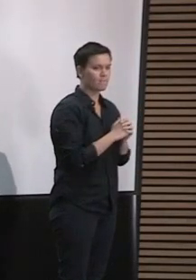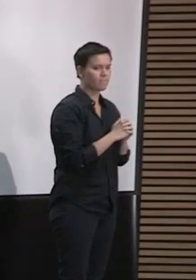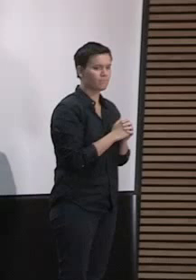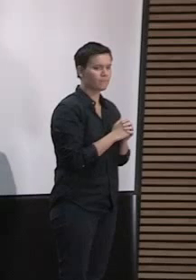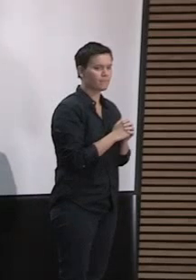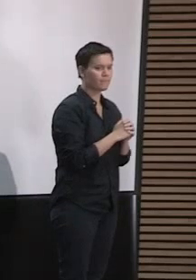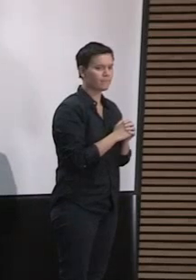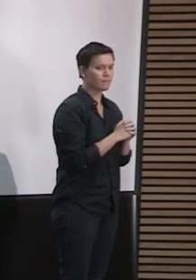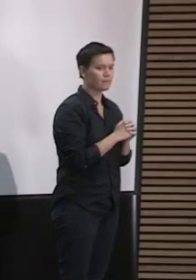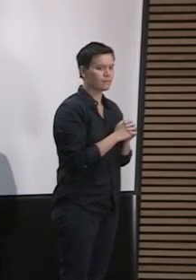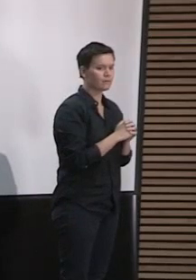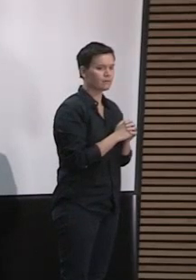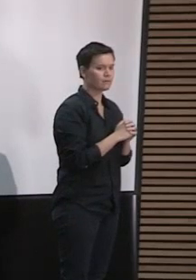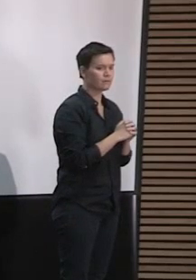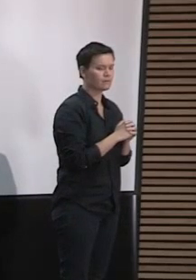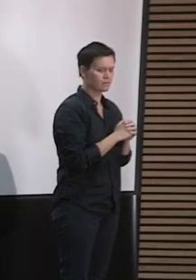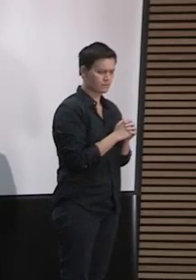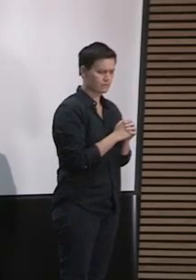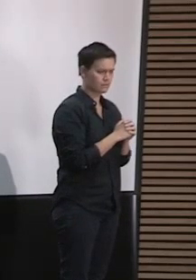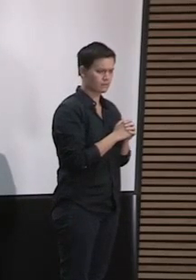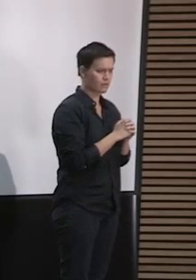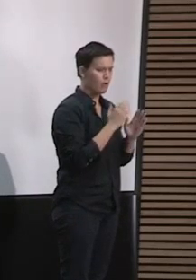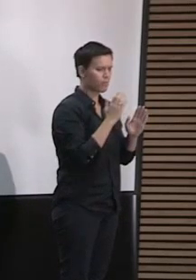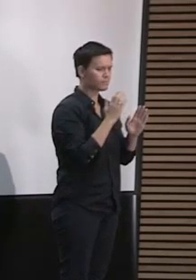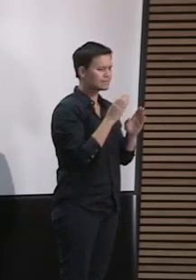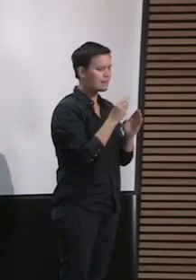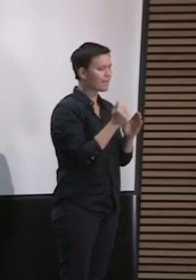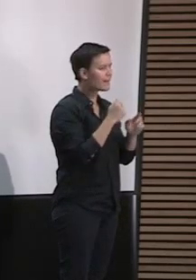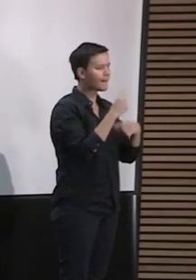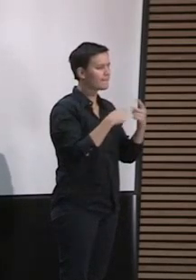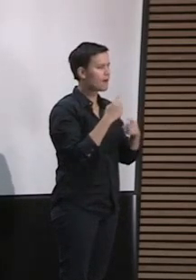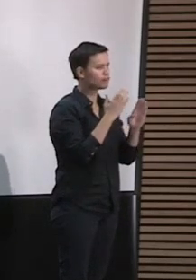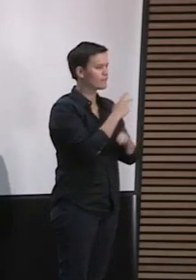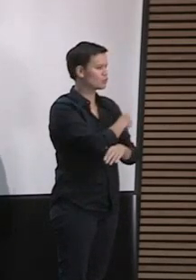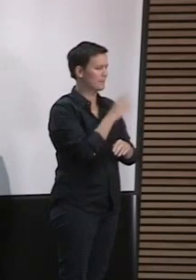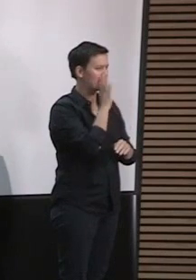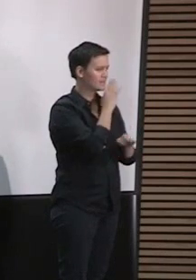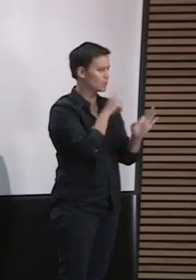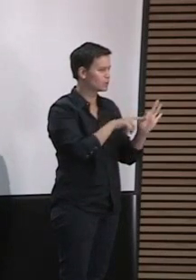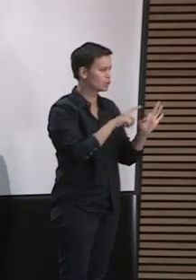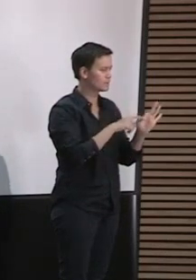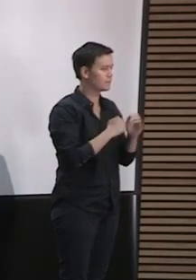Victorian outbreak. And we know that you've spoken to Daniel Andrews during that time. Are we likely to see New Zealand going away from...